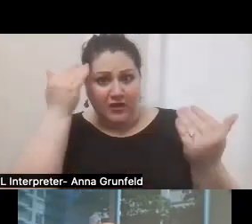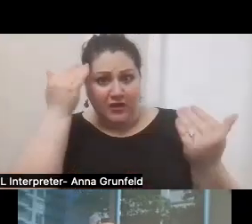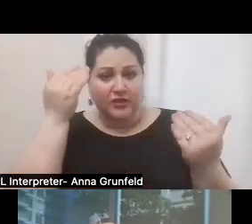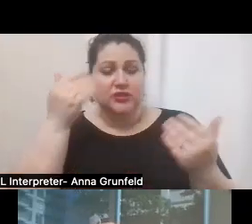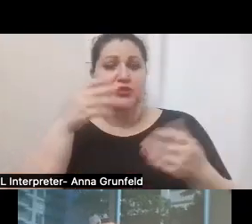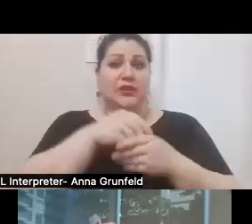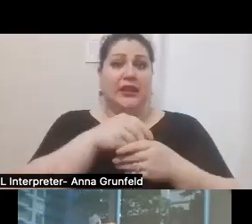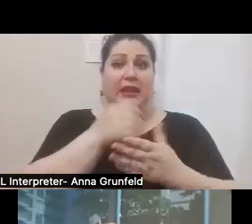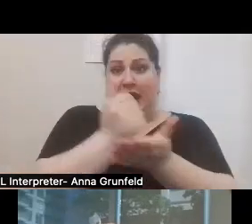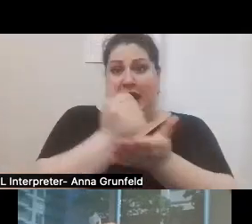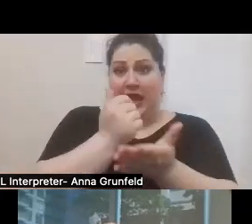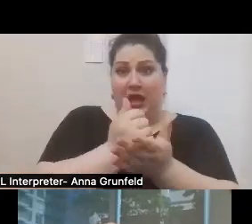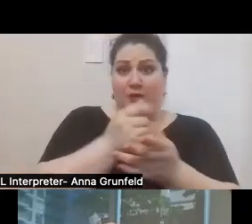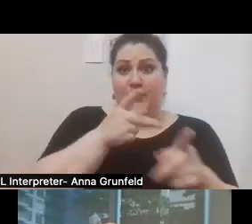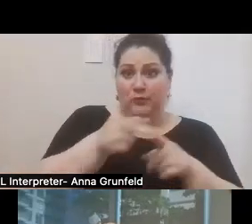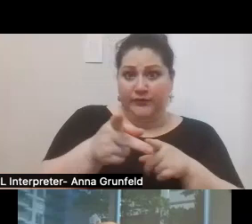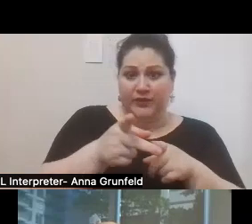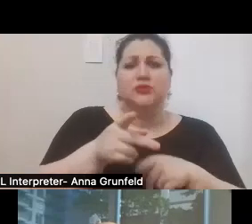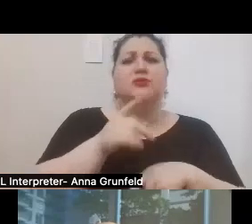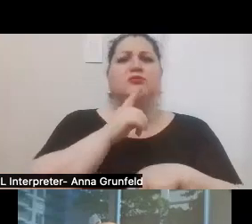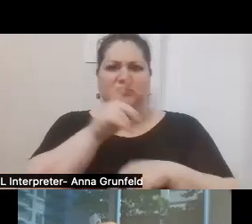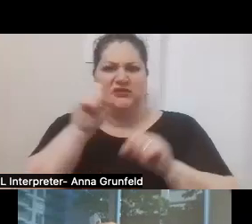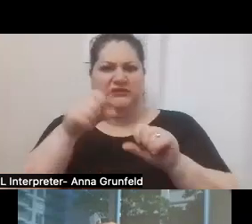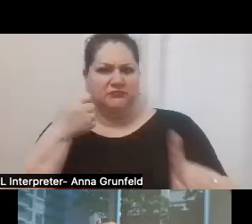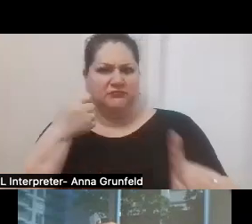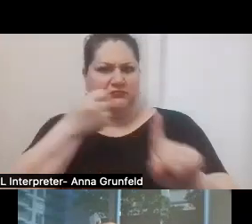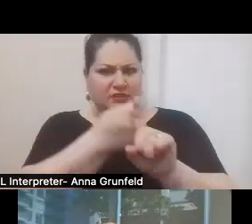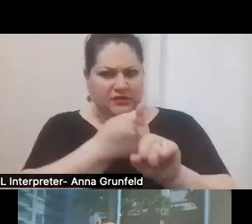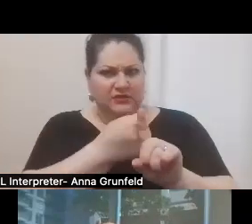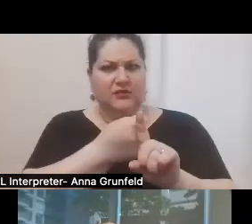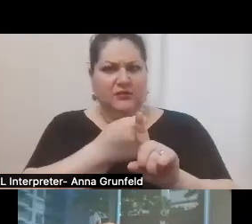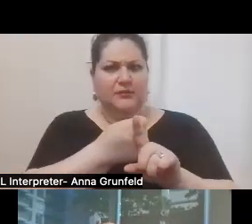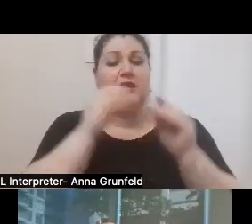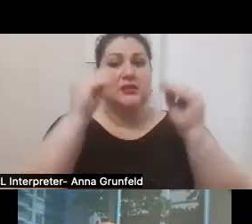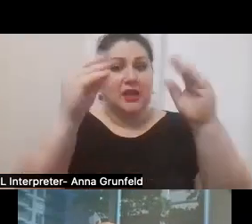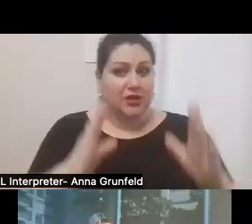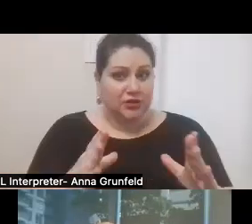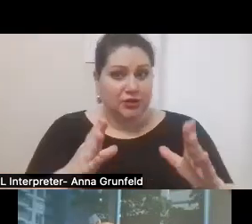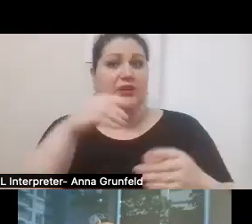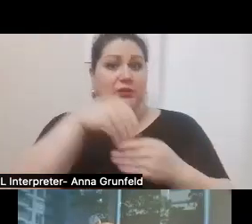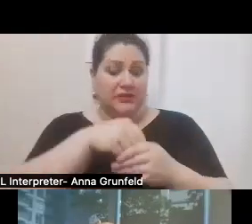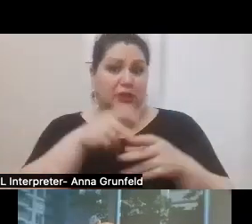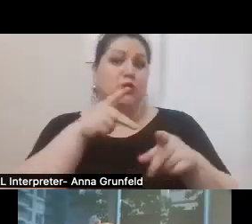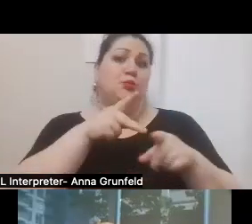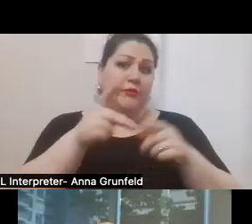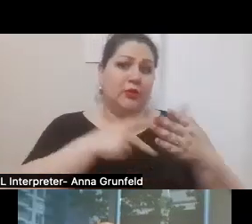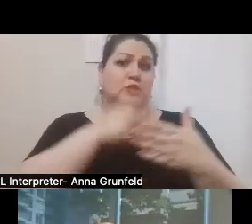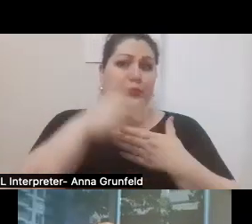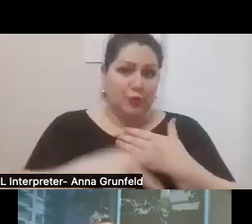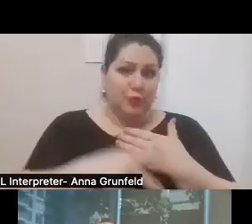for educators in these professional programs and the students seeking help.